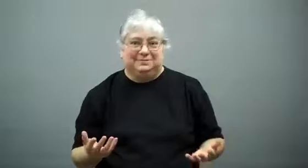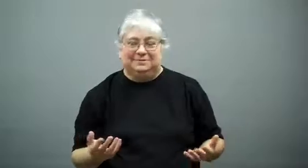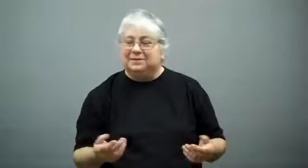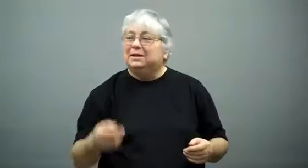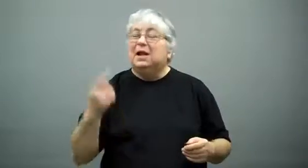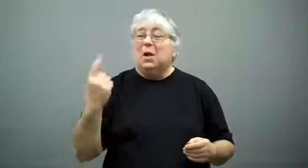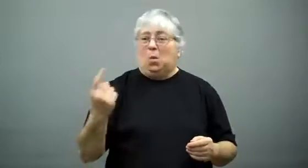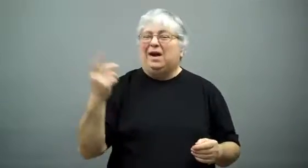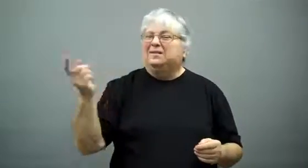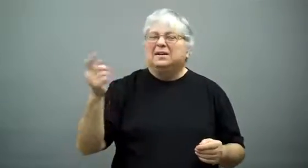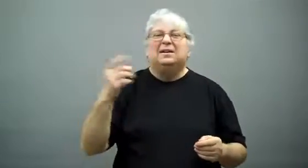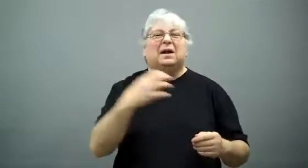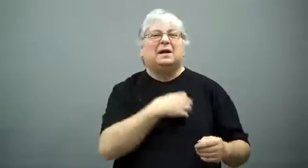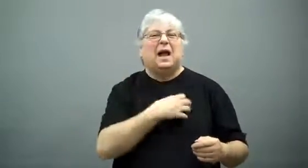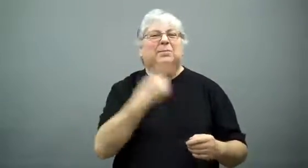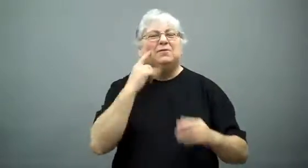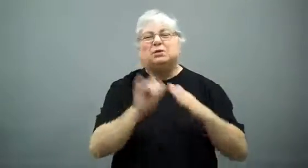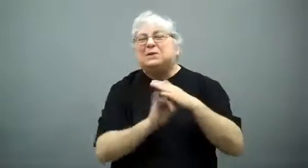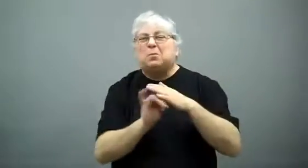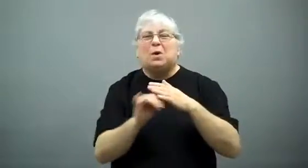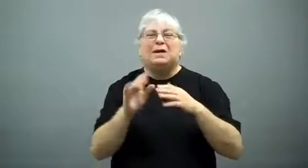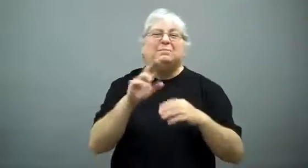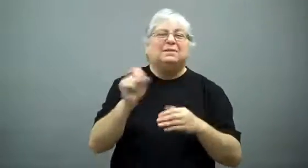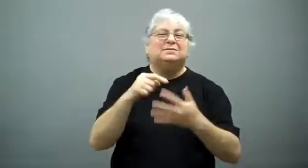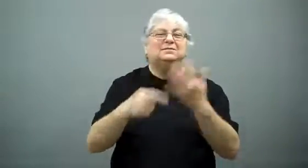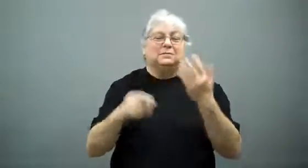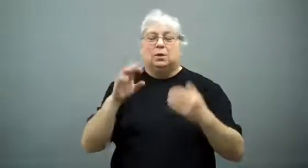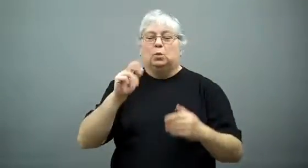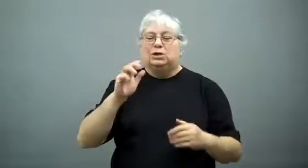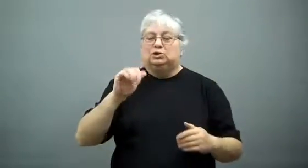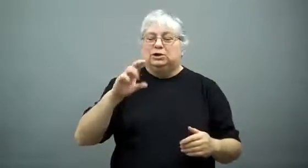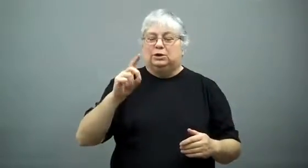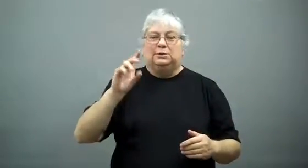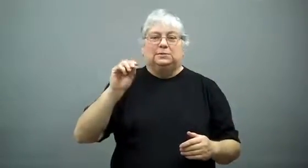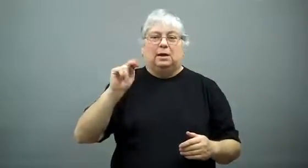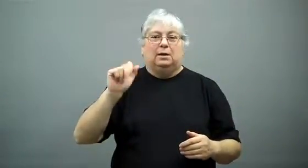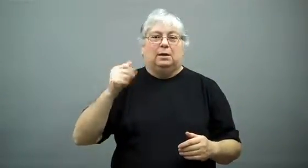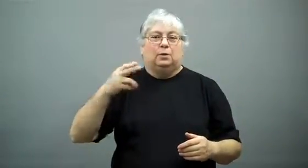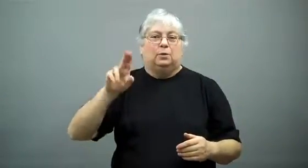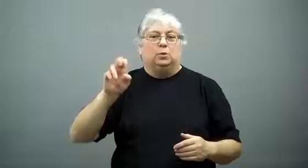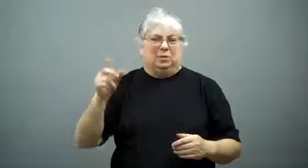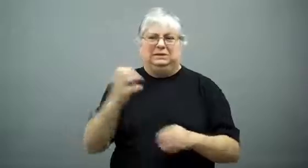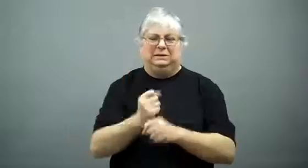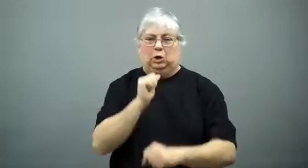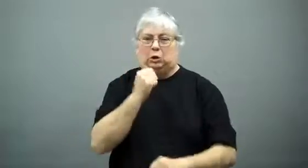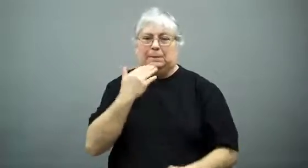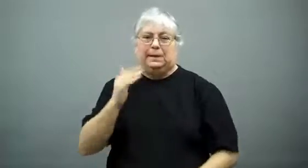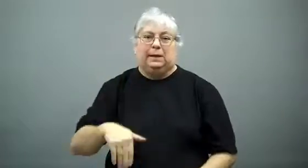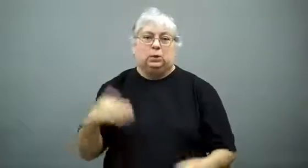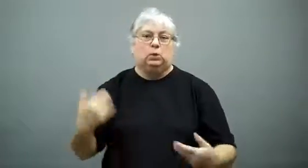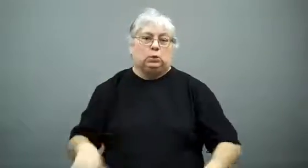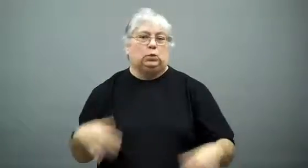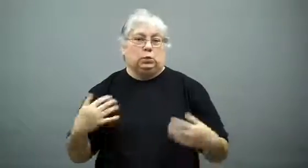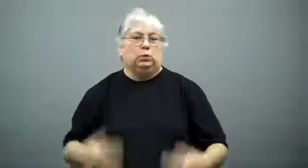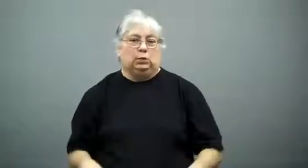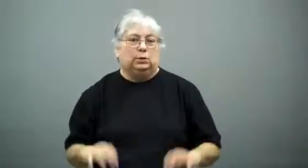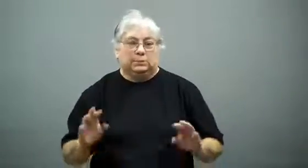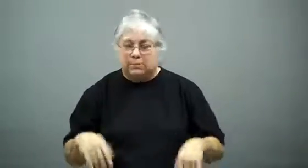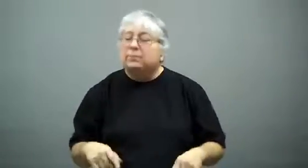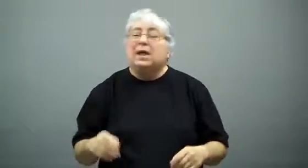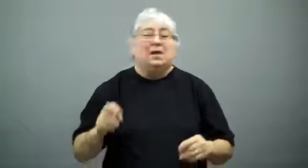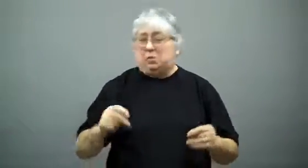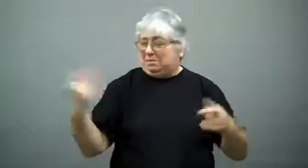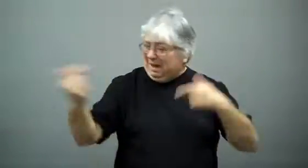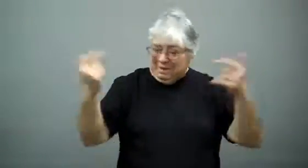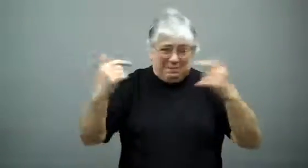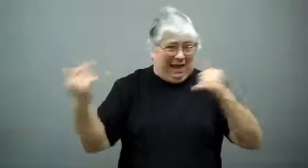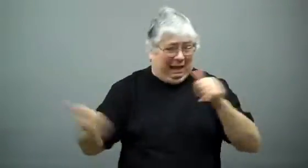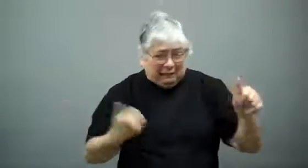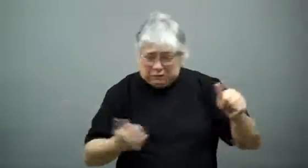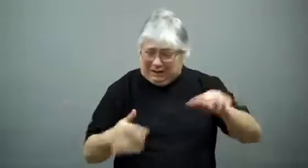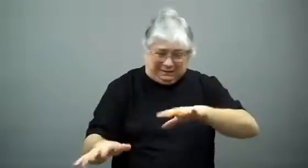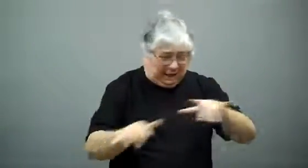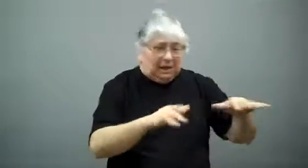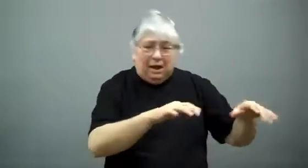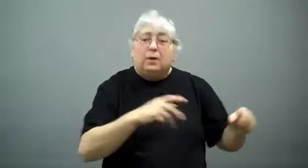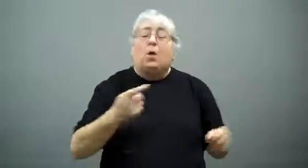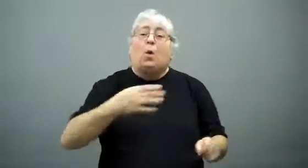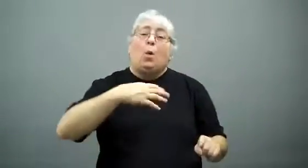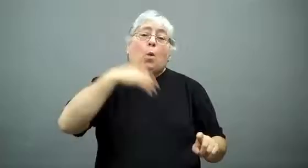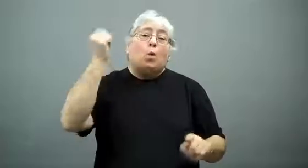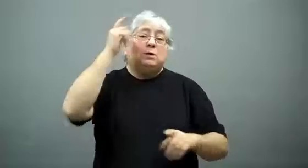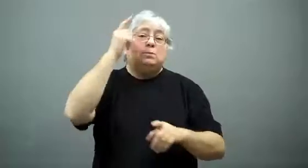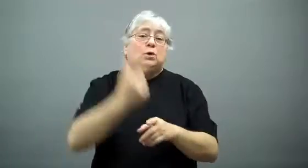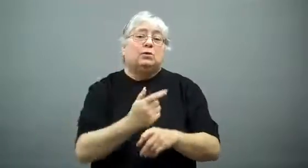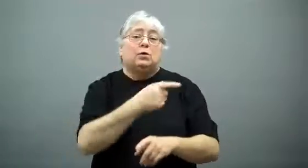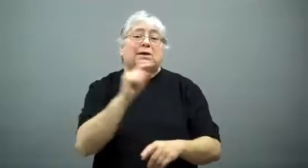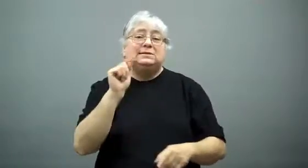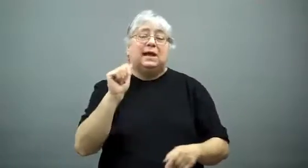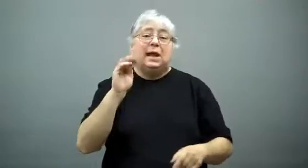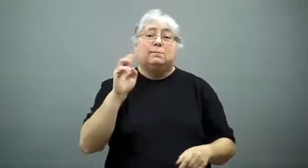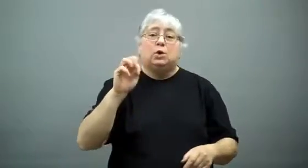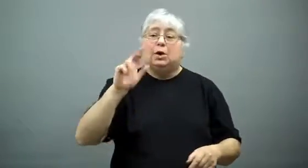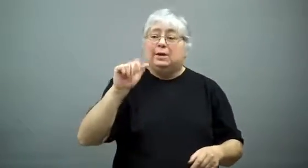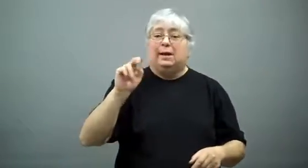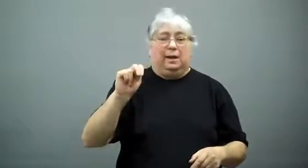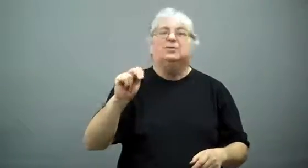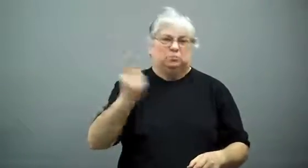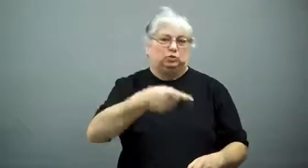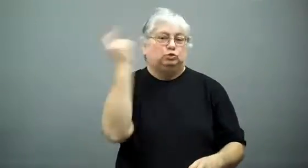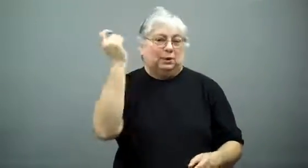A transit police officer, Richard Donahue was seriously injured.